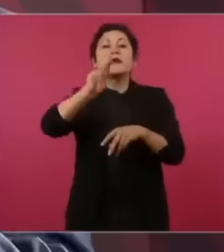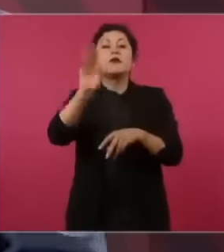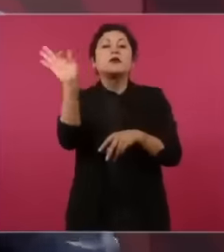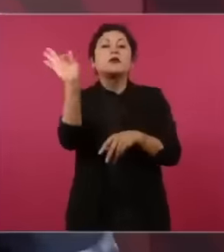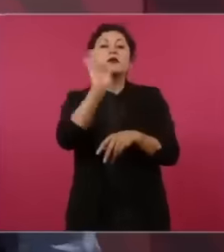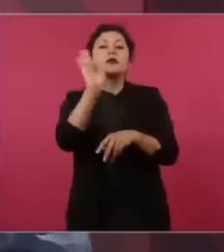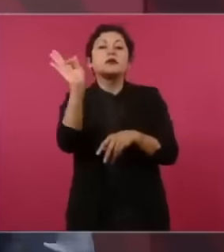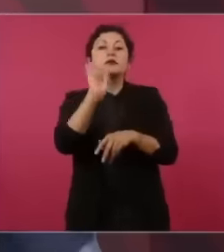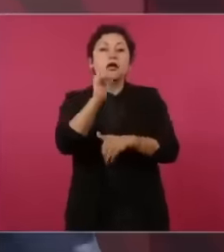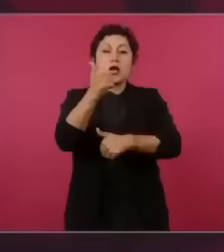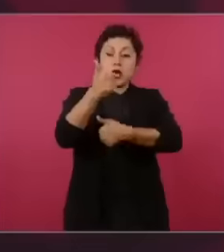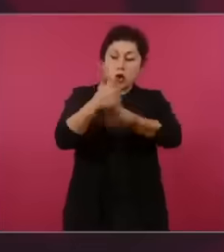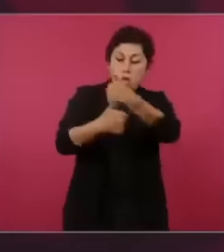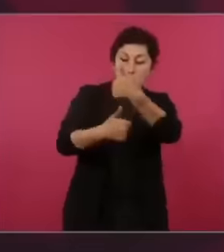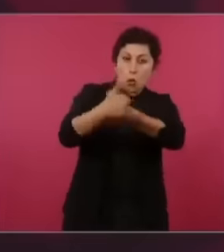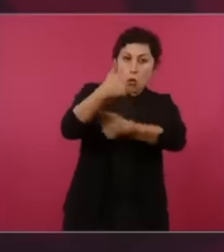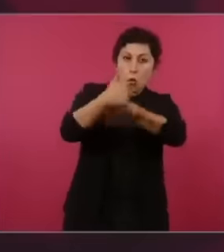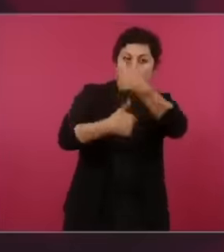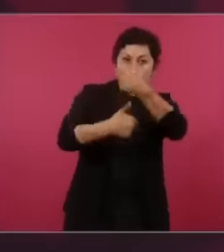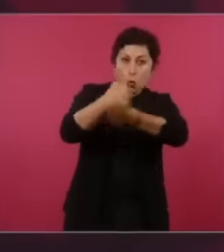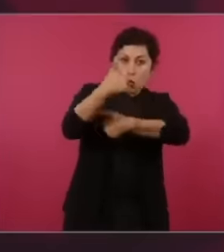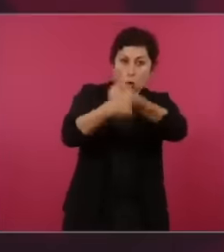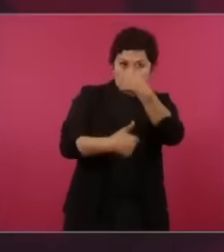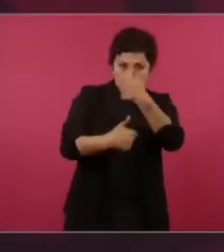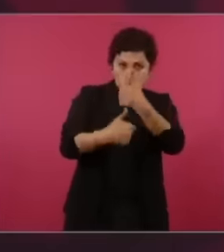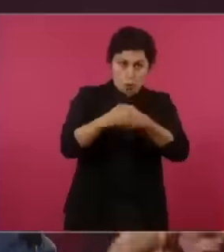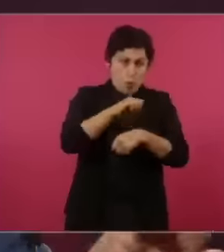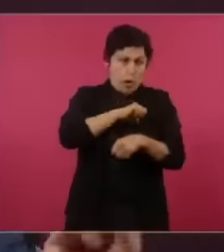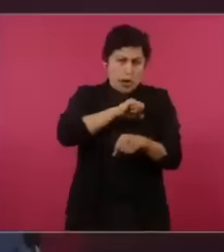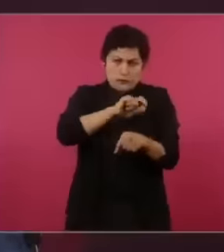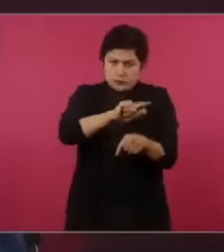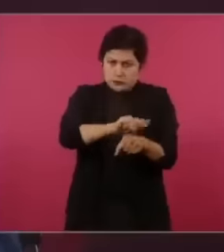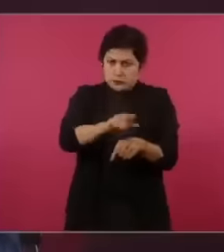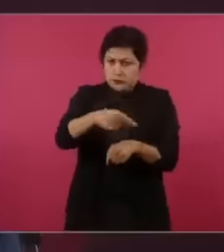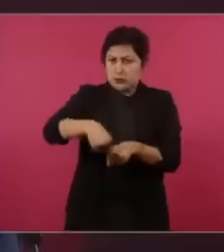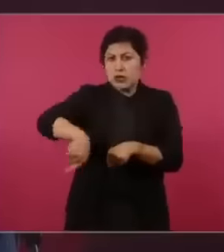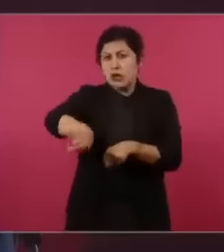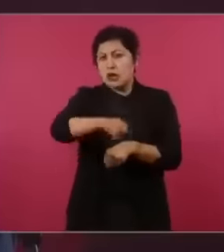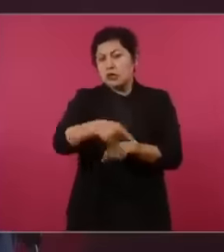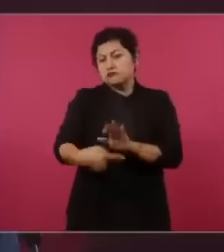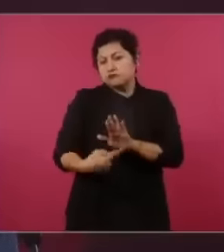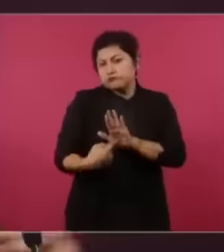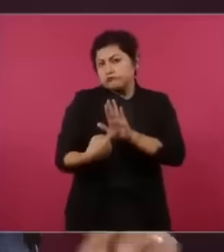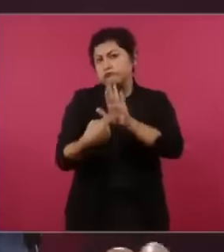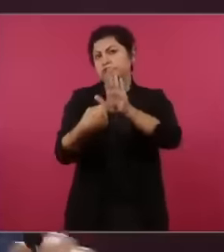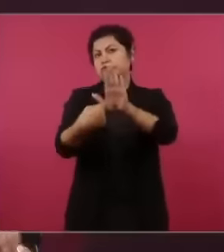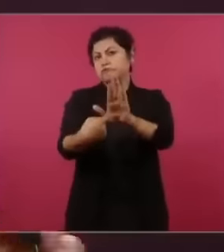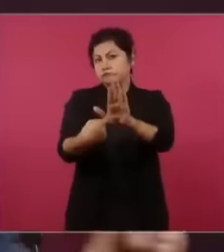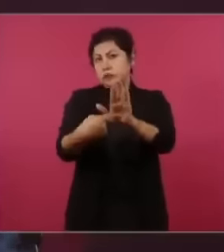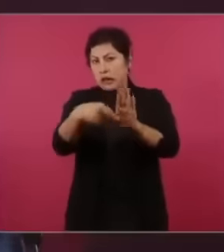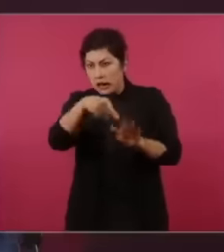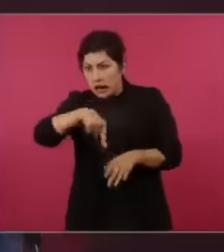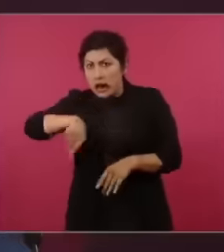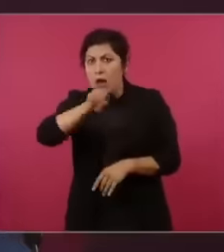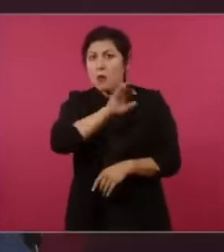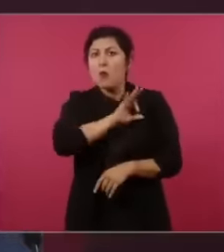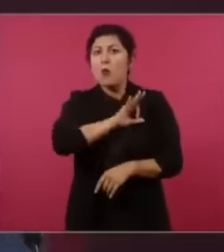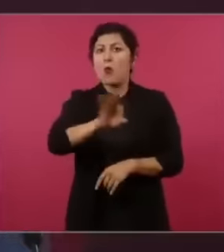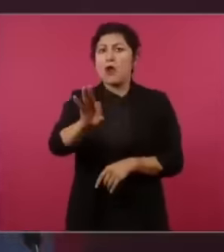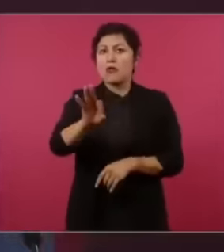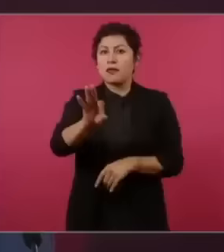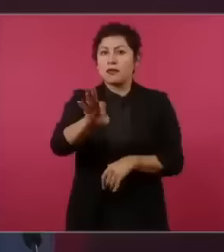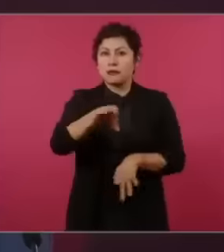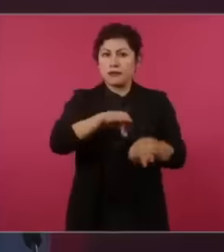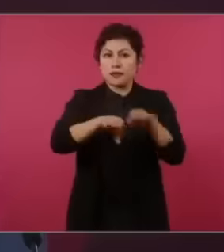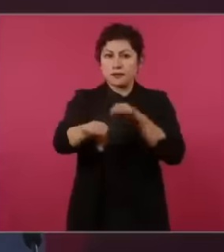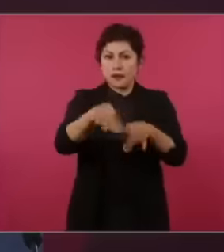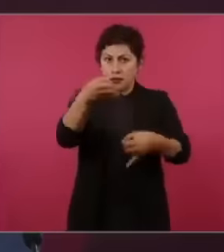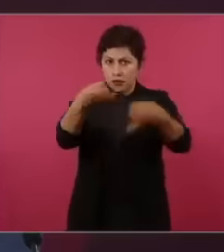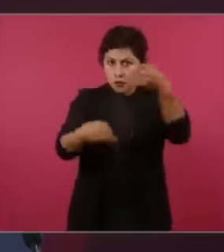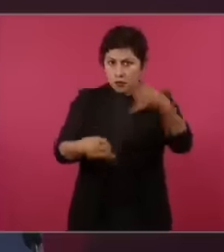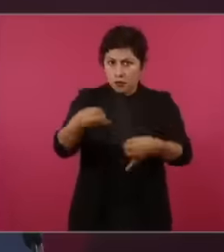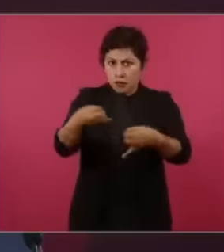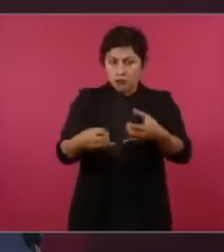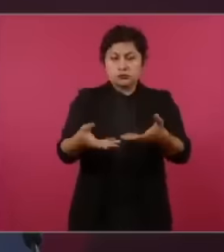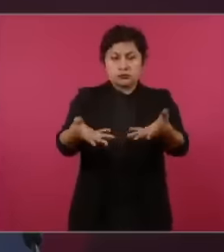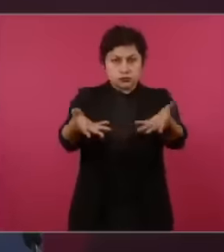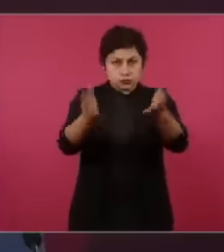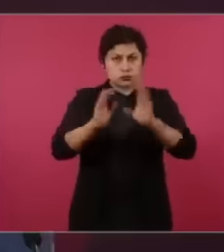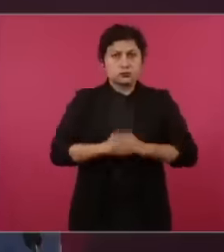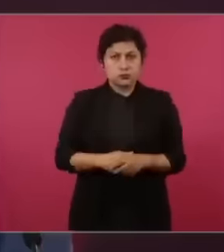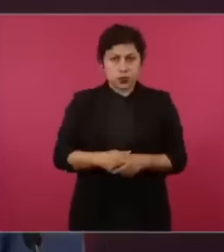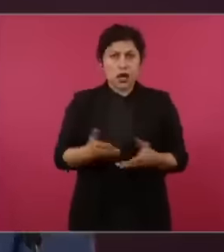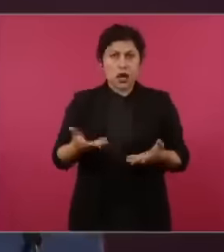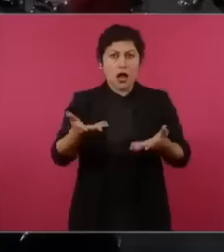on the specific function of a judge, which is very complex, the rule of